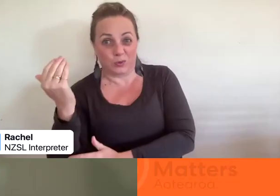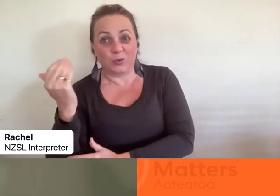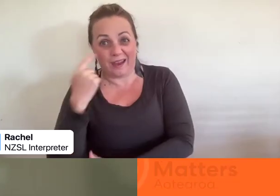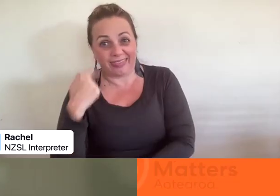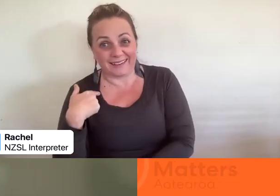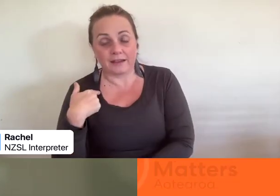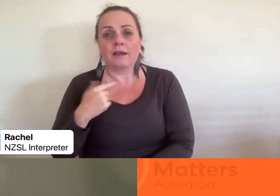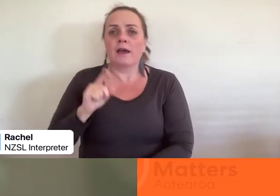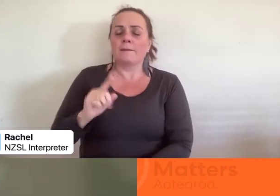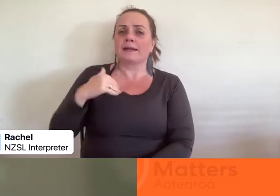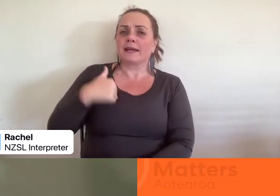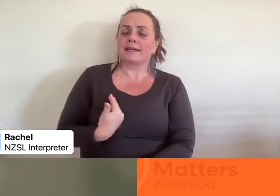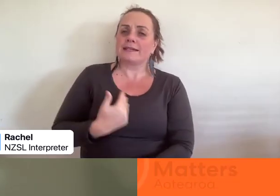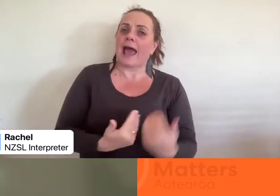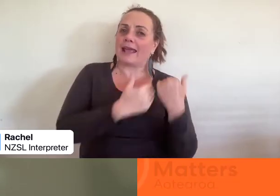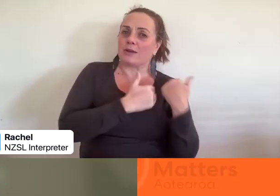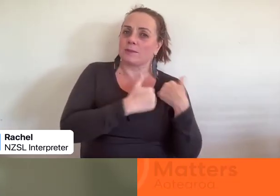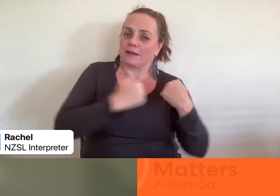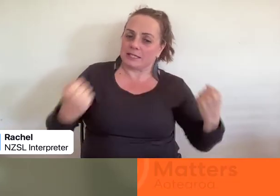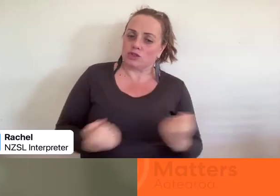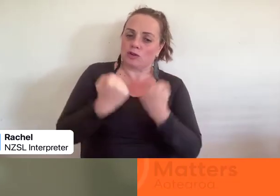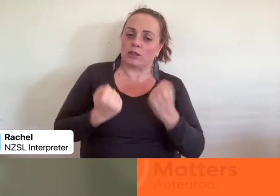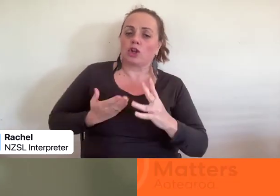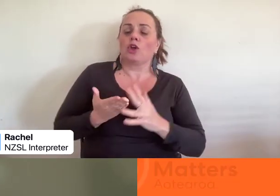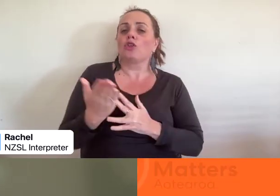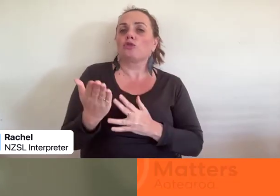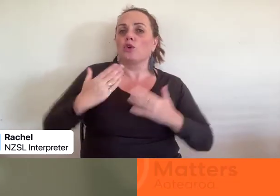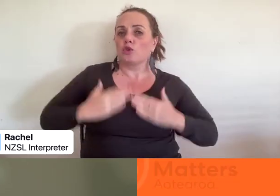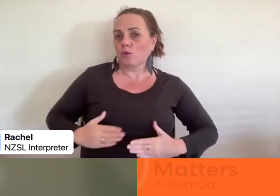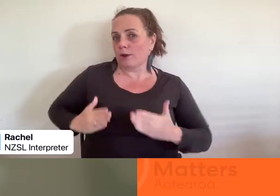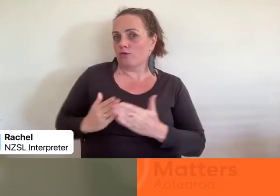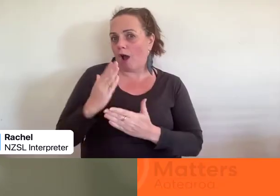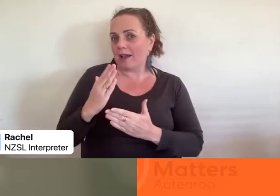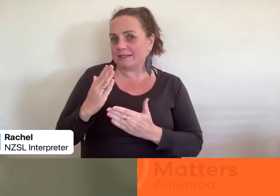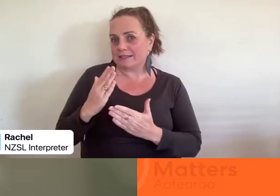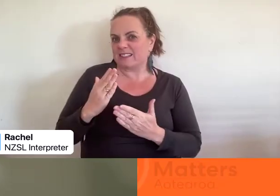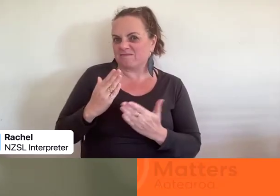through human rights mechanisms. We haven't strengthened them yet. The Human Rights Act is not